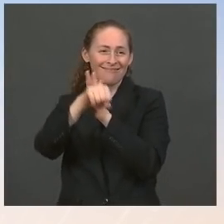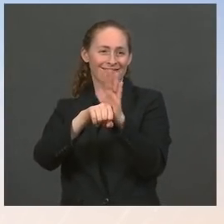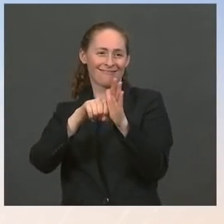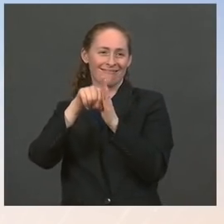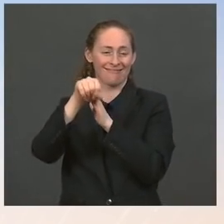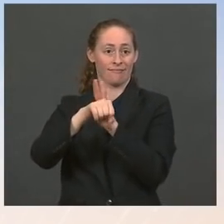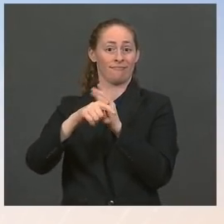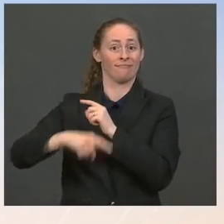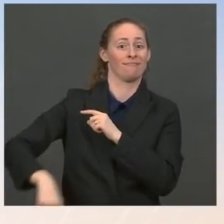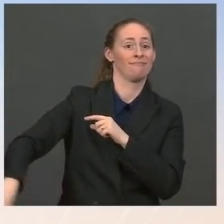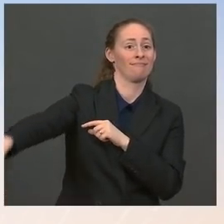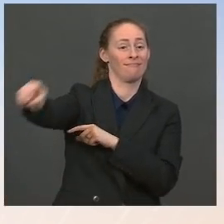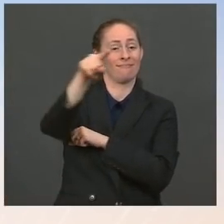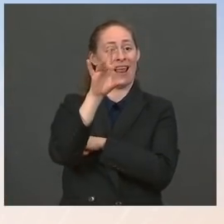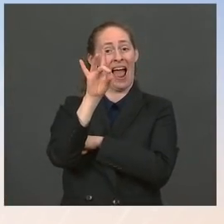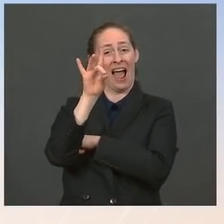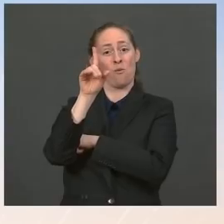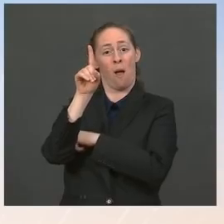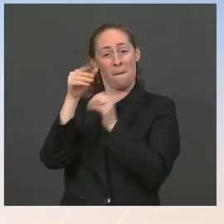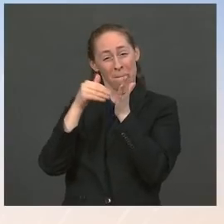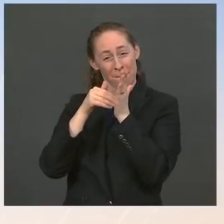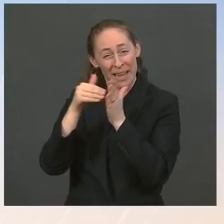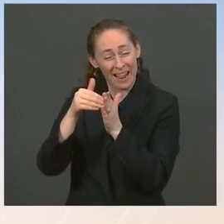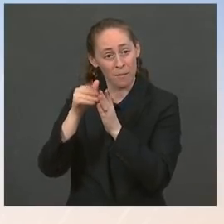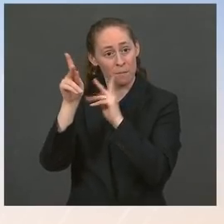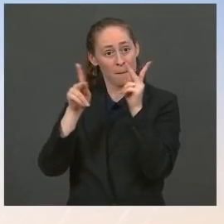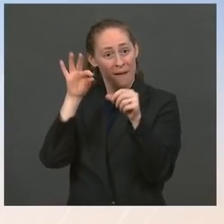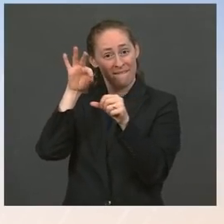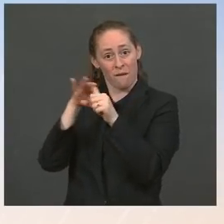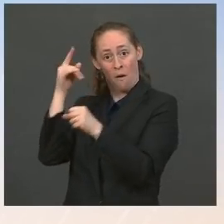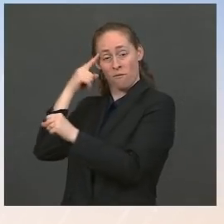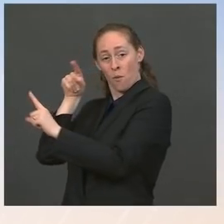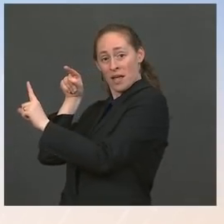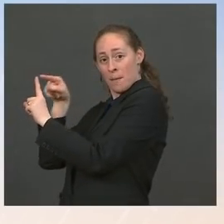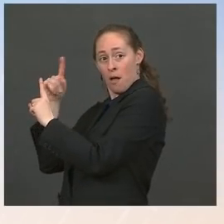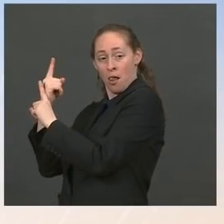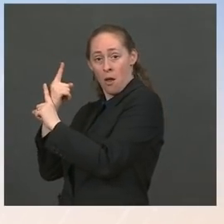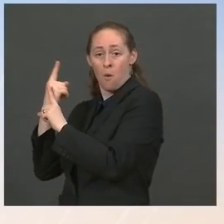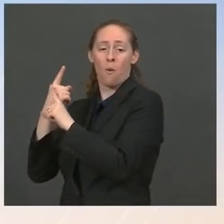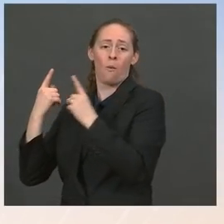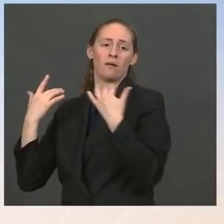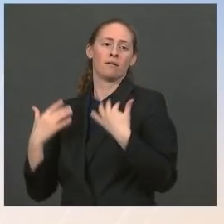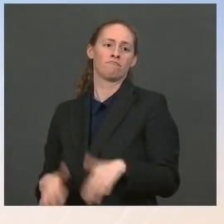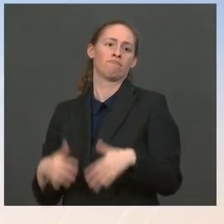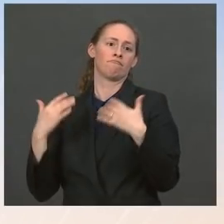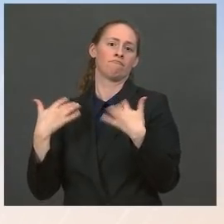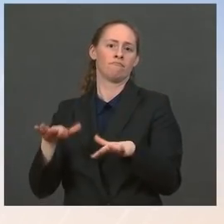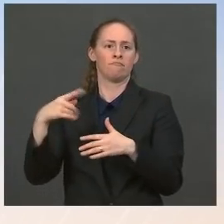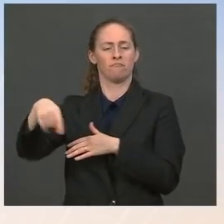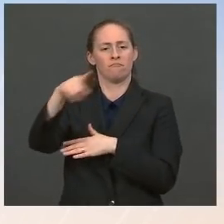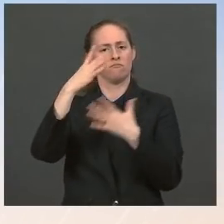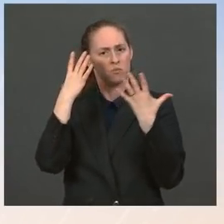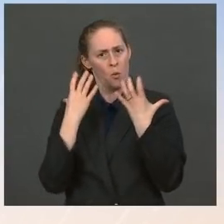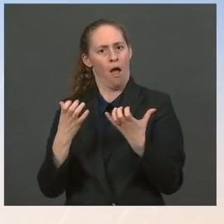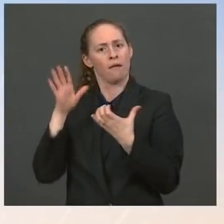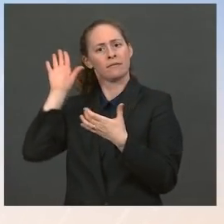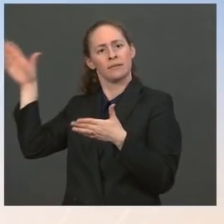voted for, last year -- just a year ago. And so, this -- these are popular components of his economic policies,